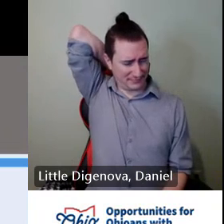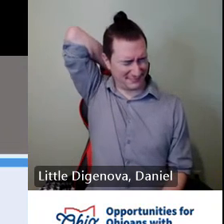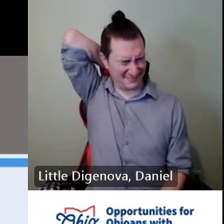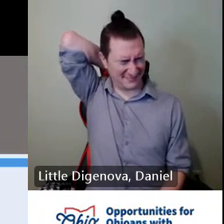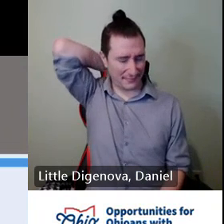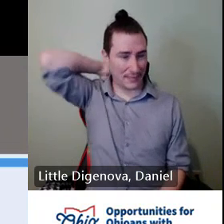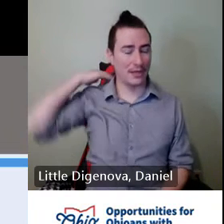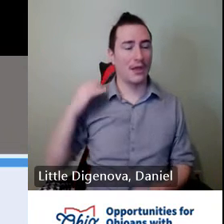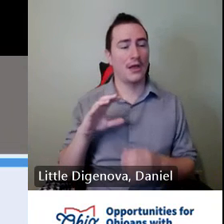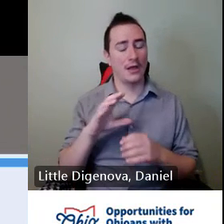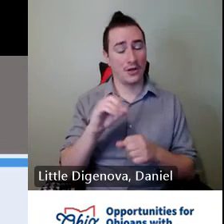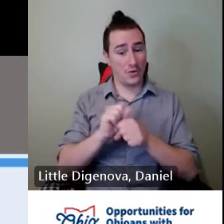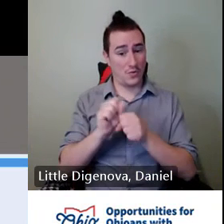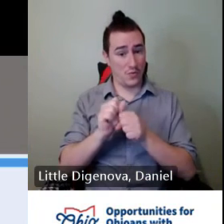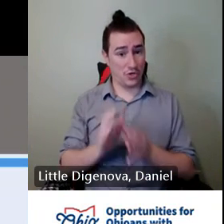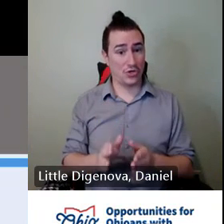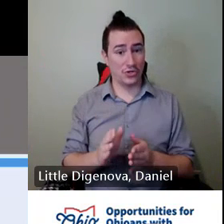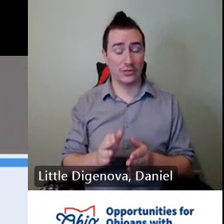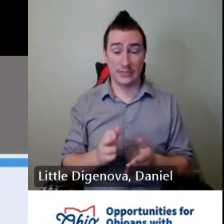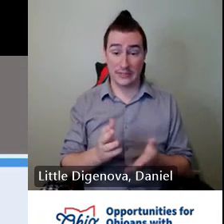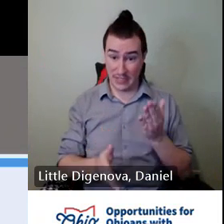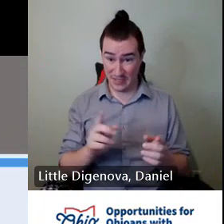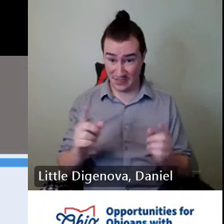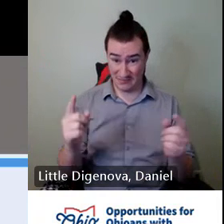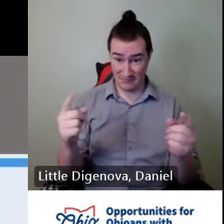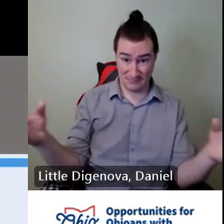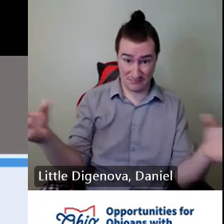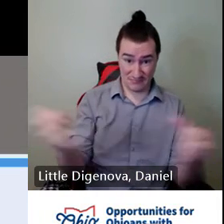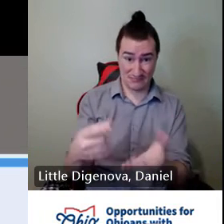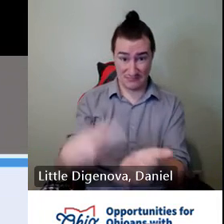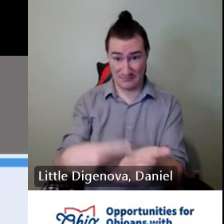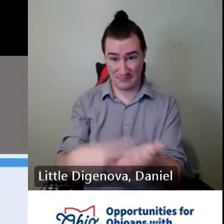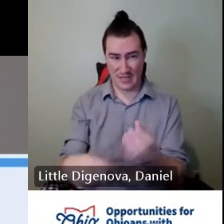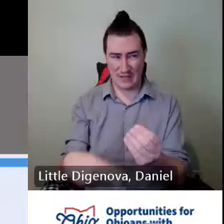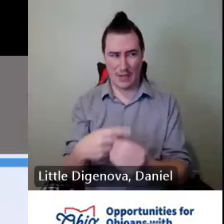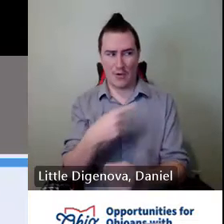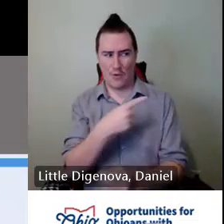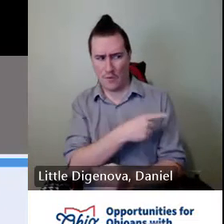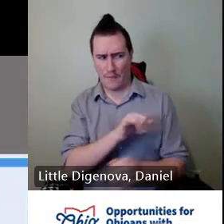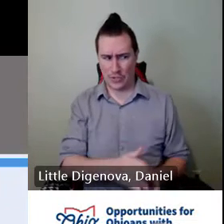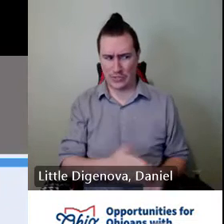accommodation they have observed. Shelly, are there any suggestions for the employer for this situation?